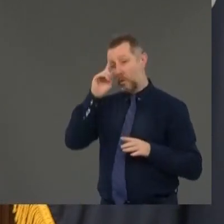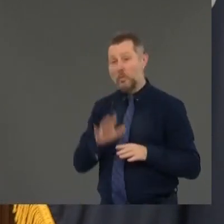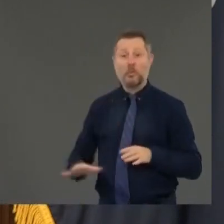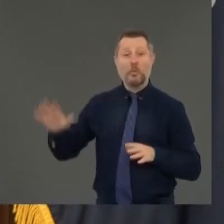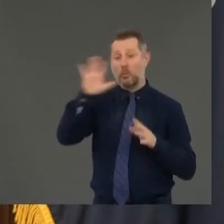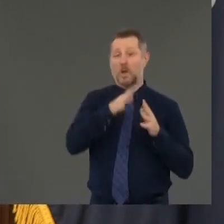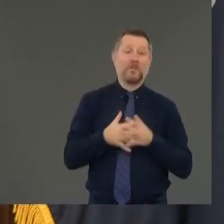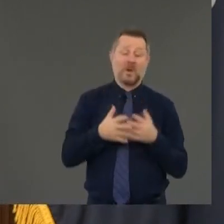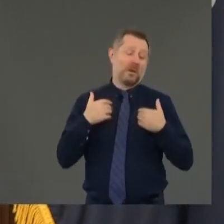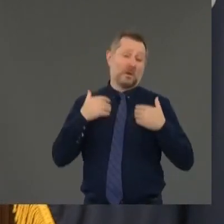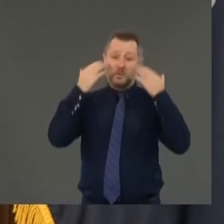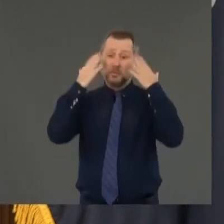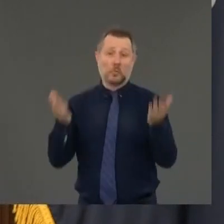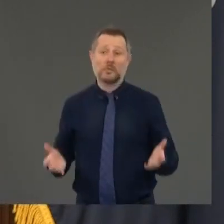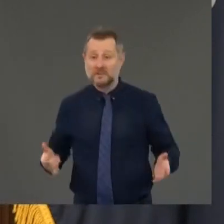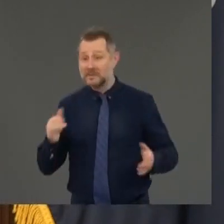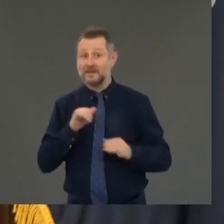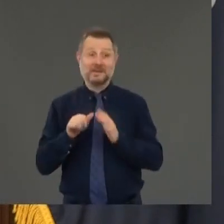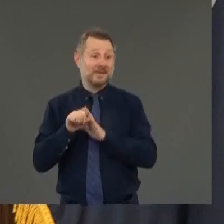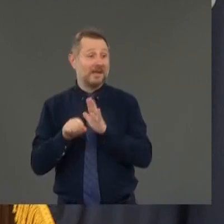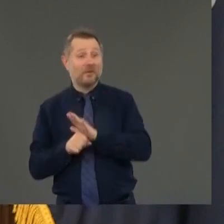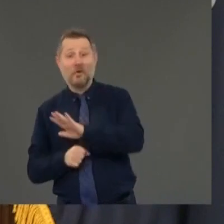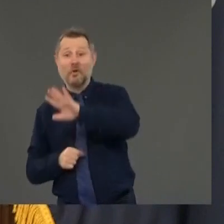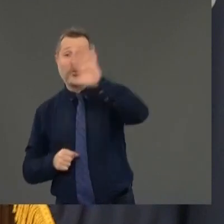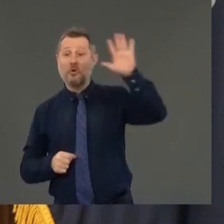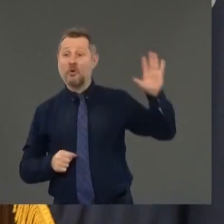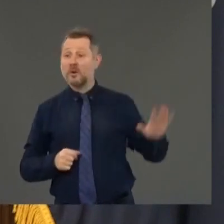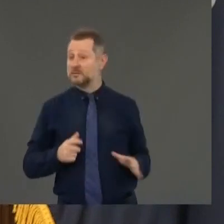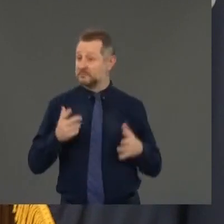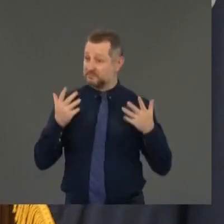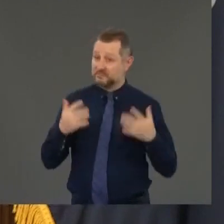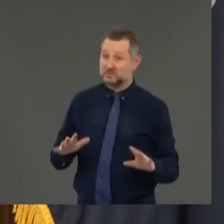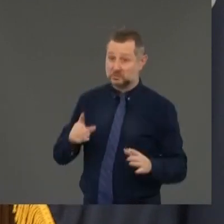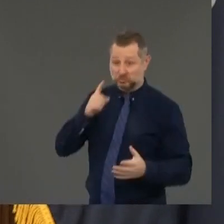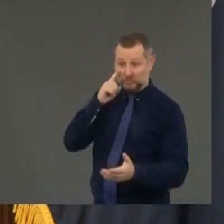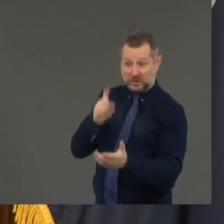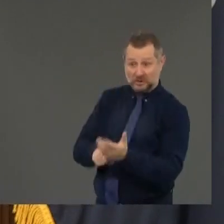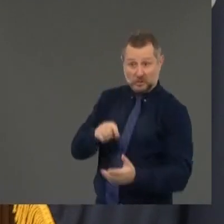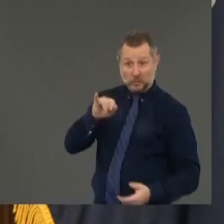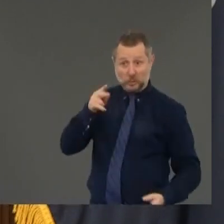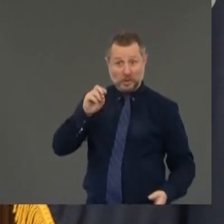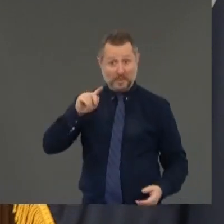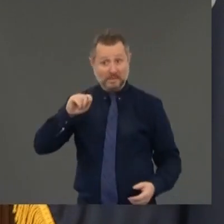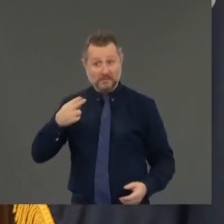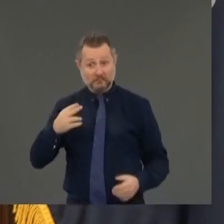IT MAY BE A FIRST STEP.